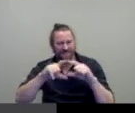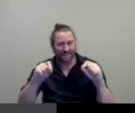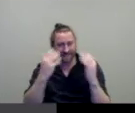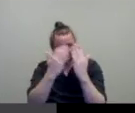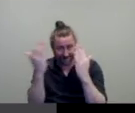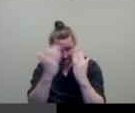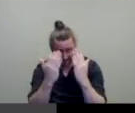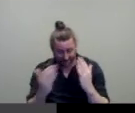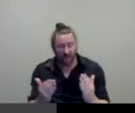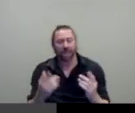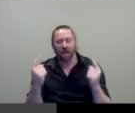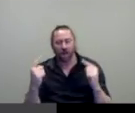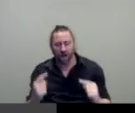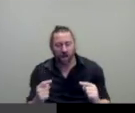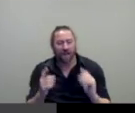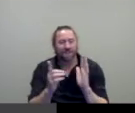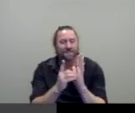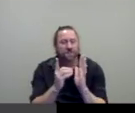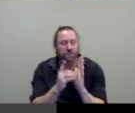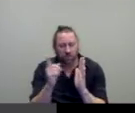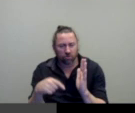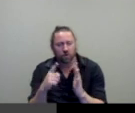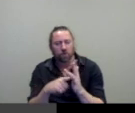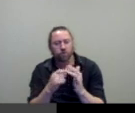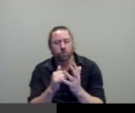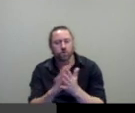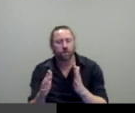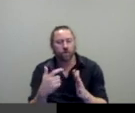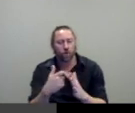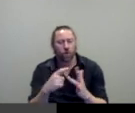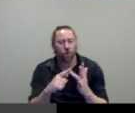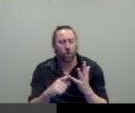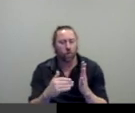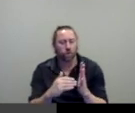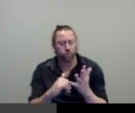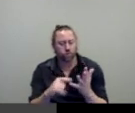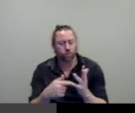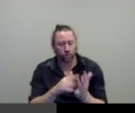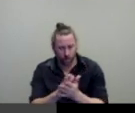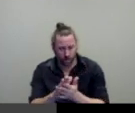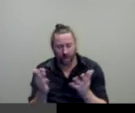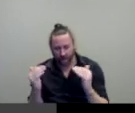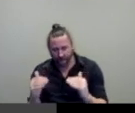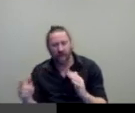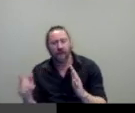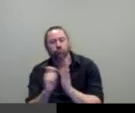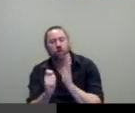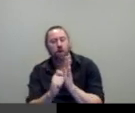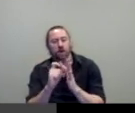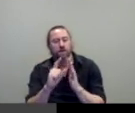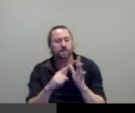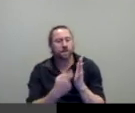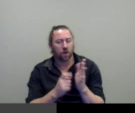dictionary definitions of Joseph Kosuth and the confessional diary entries of Sophie Kaye